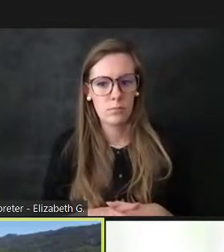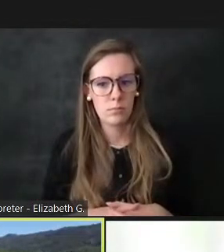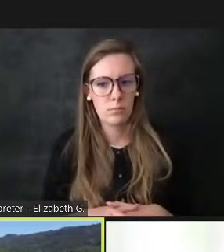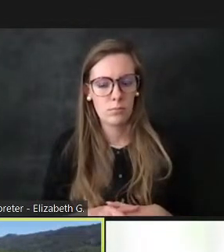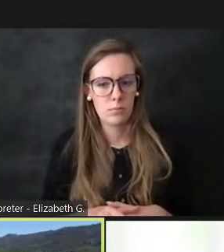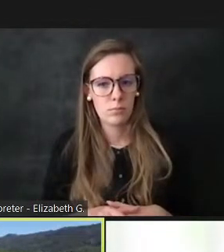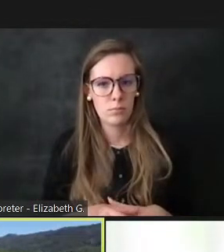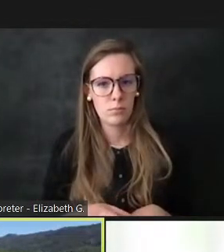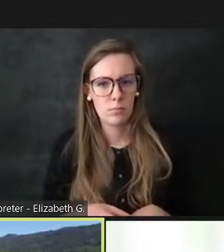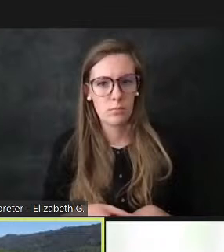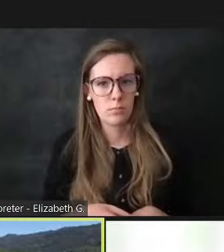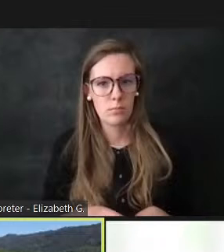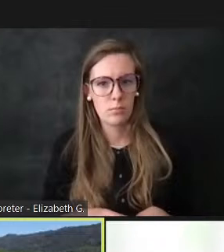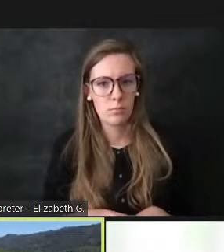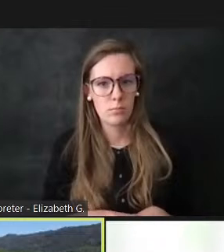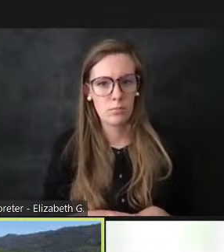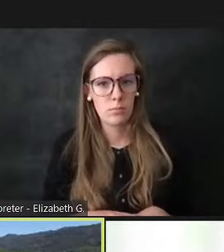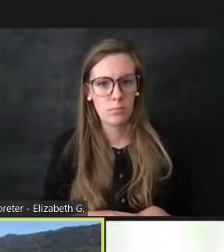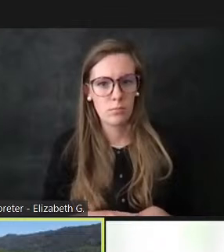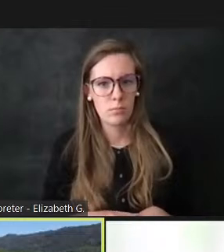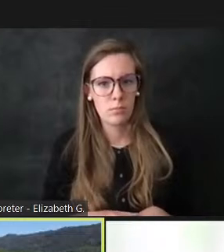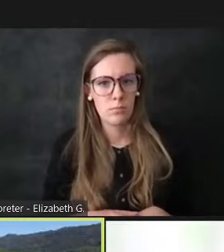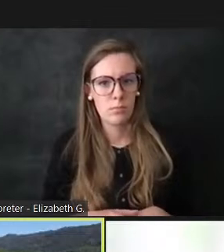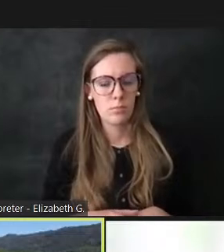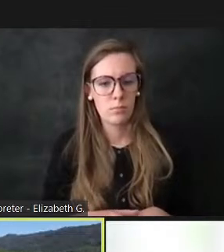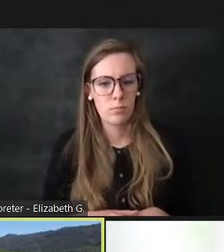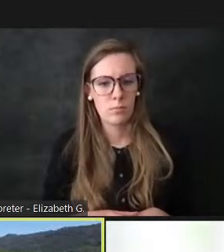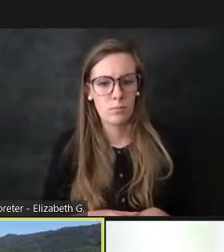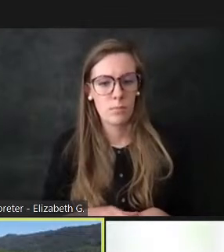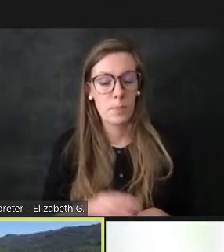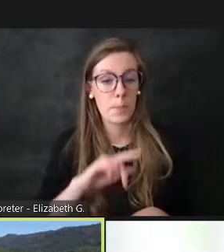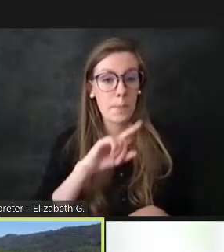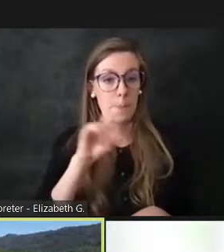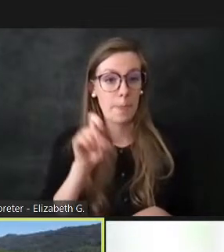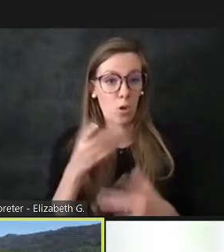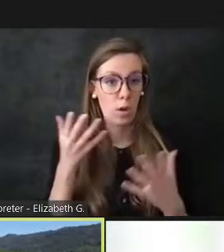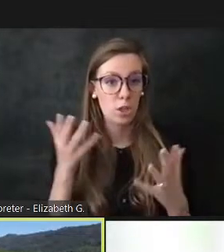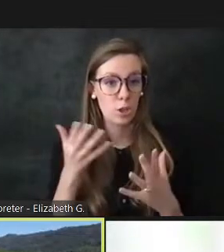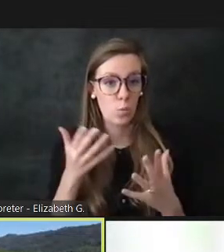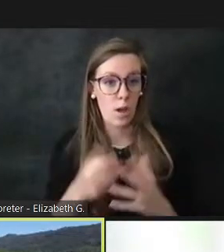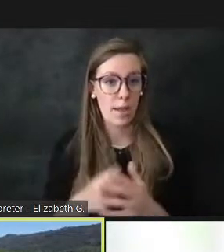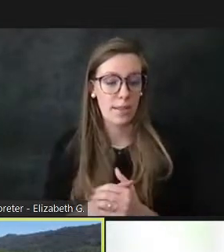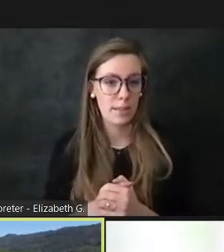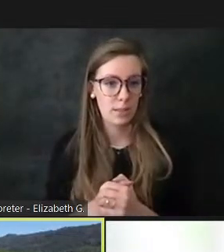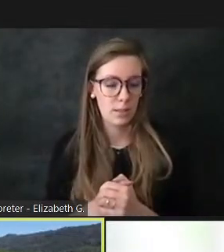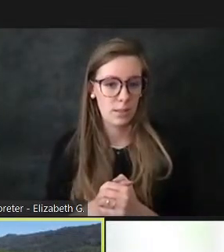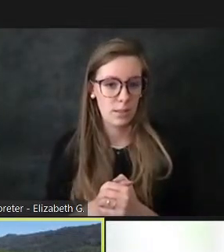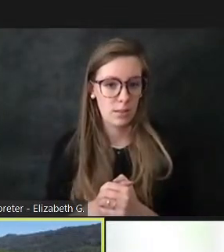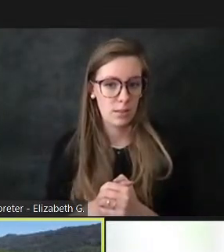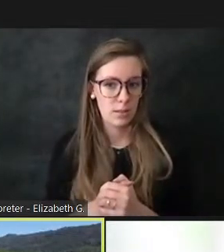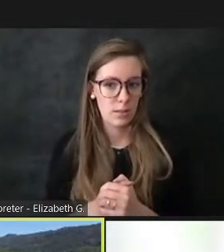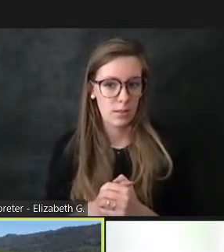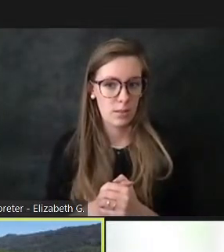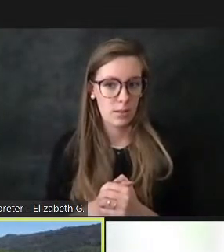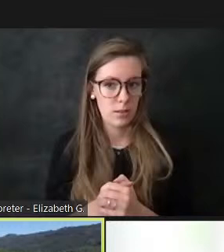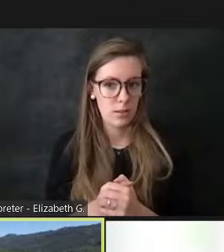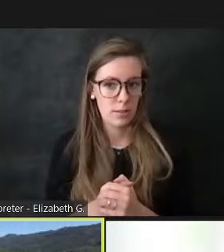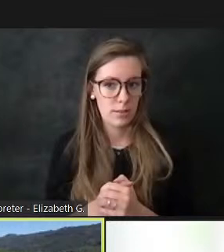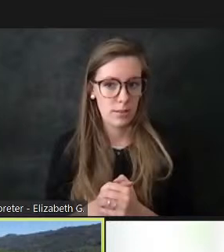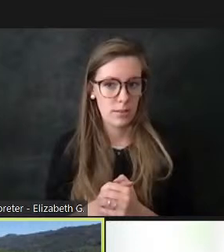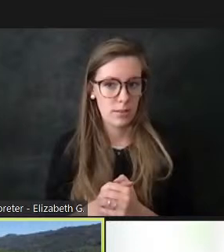And that in the question is we're asking in people in the